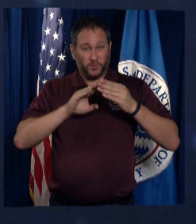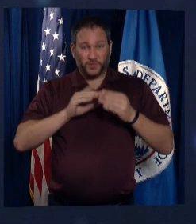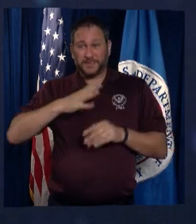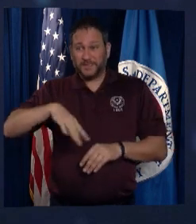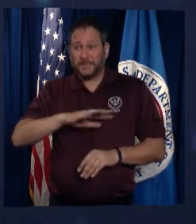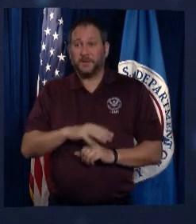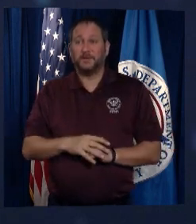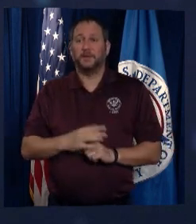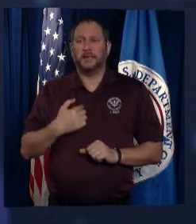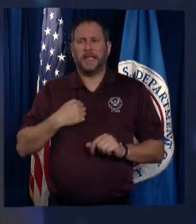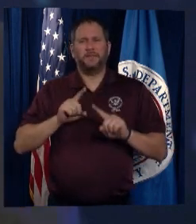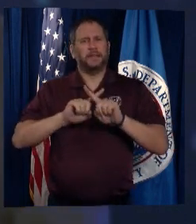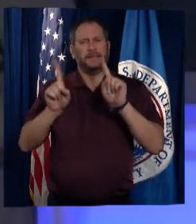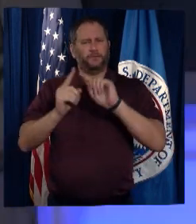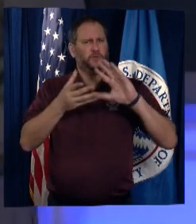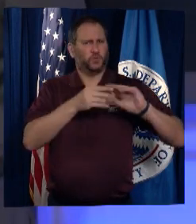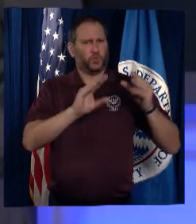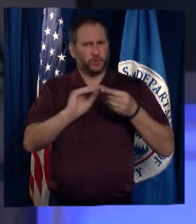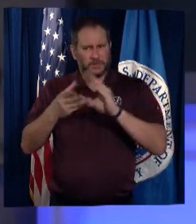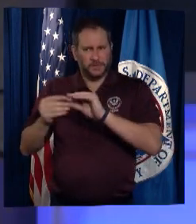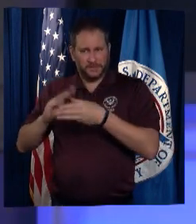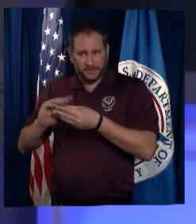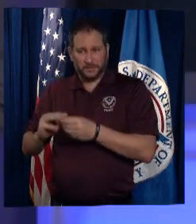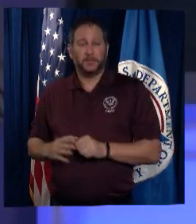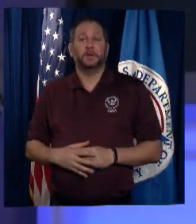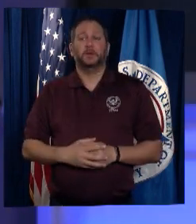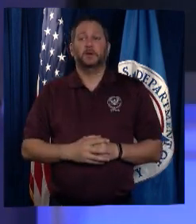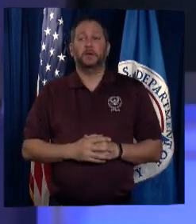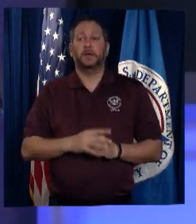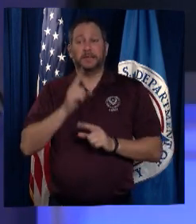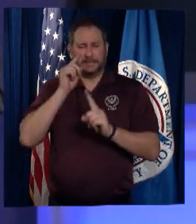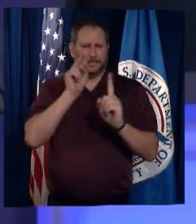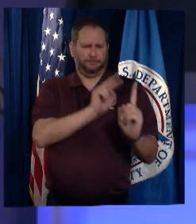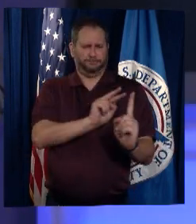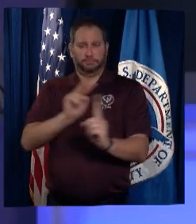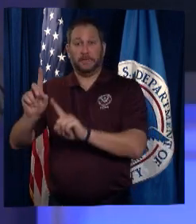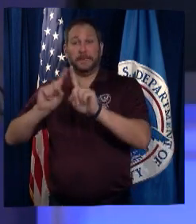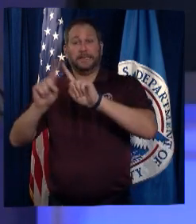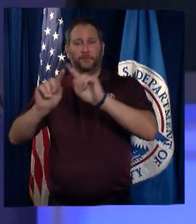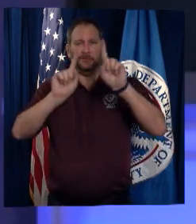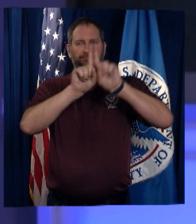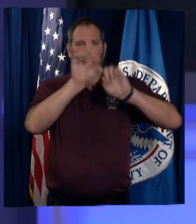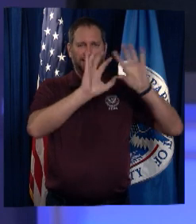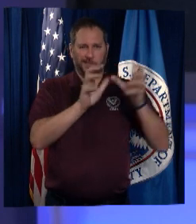collaboration and compassion. Government star systems tell a story of command and